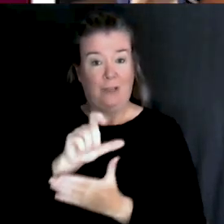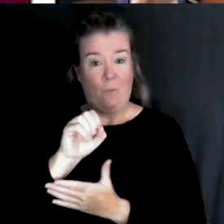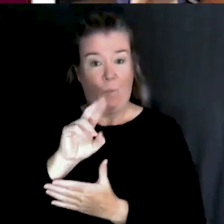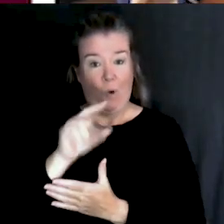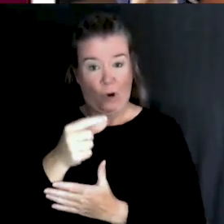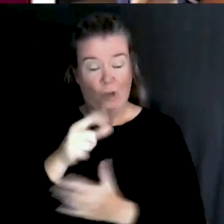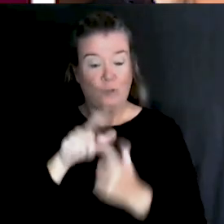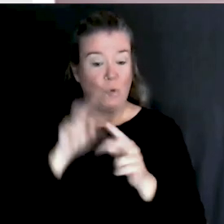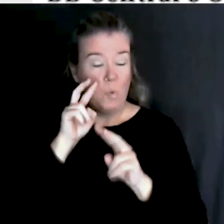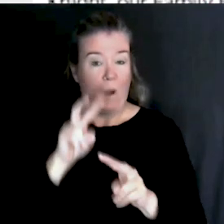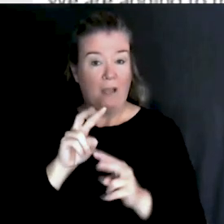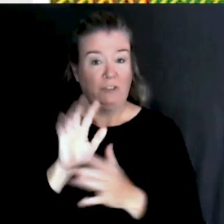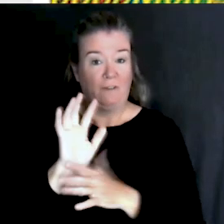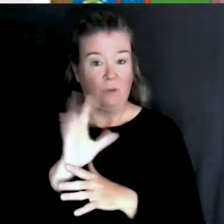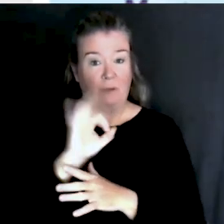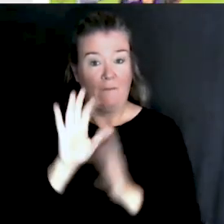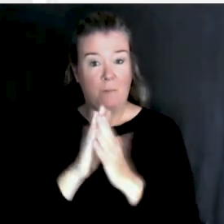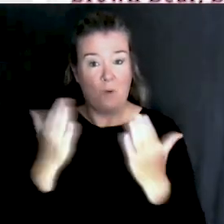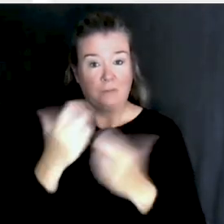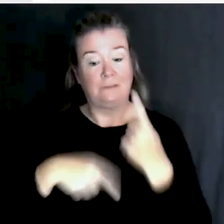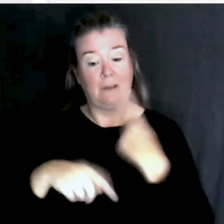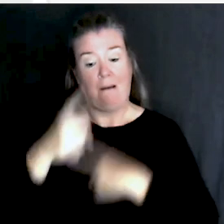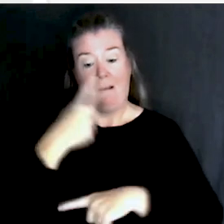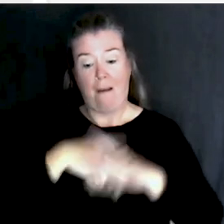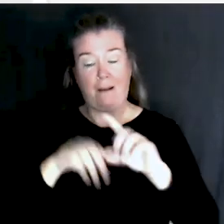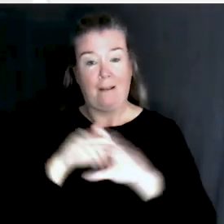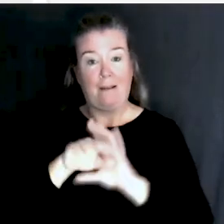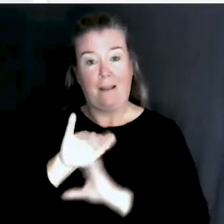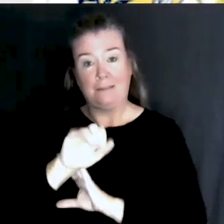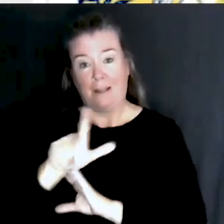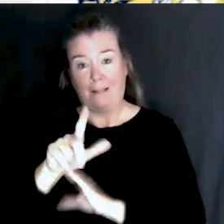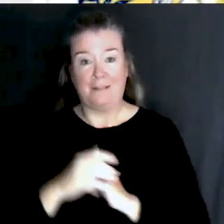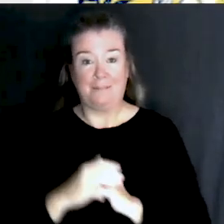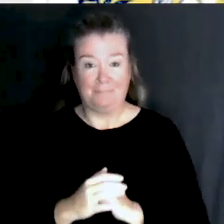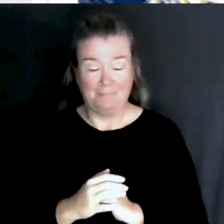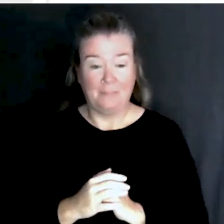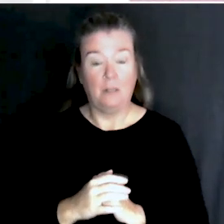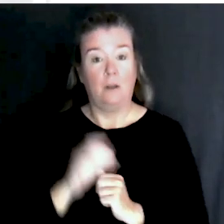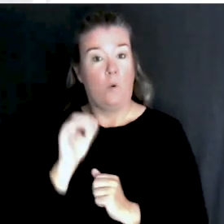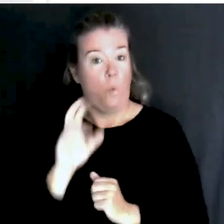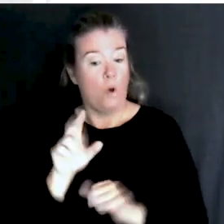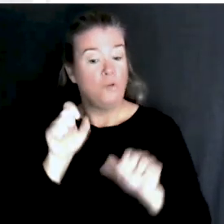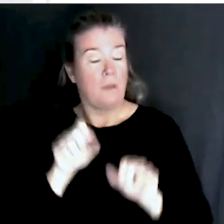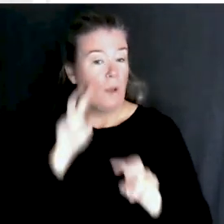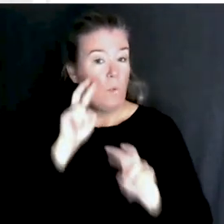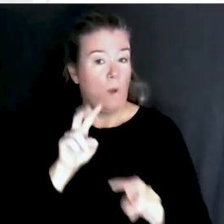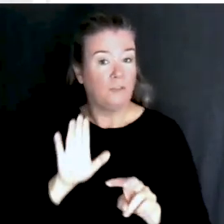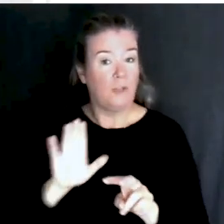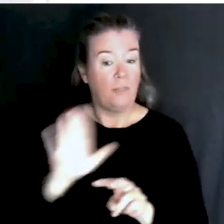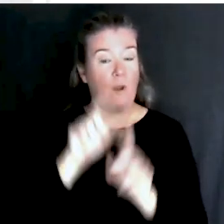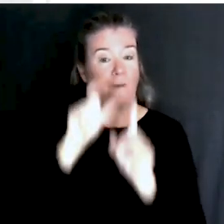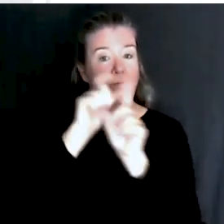to watch videos of the books being signed in ASL. Or you can watch their vocabulary videos,